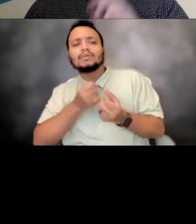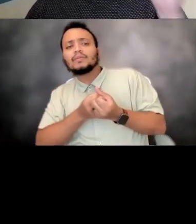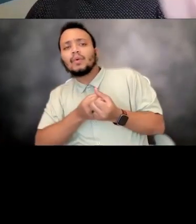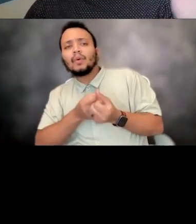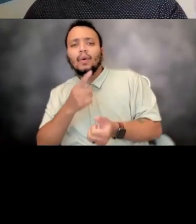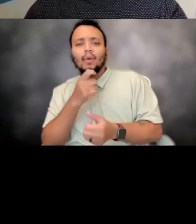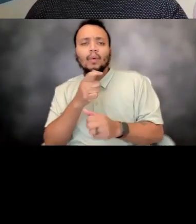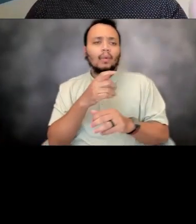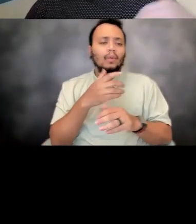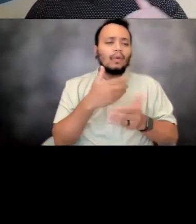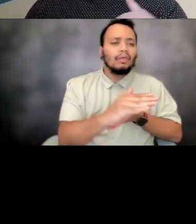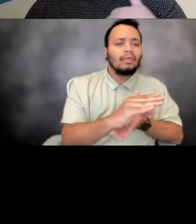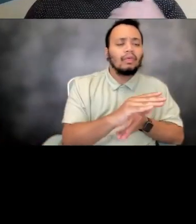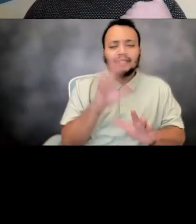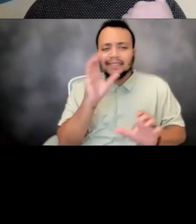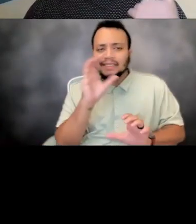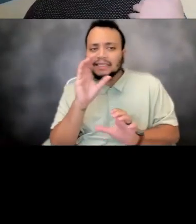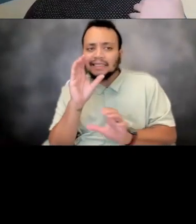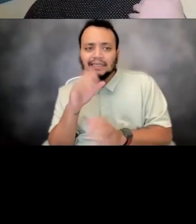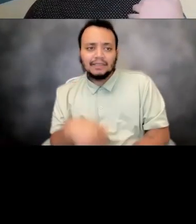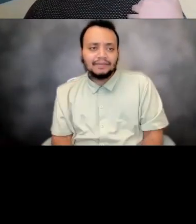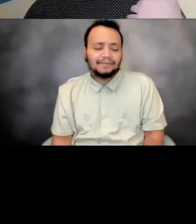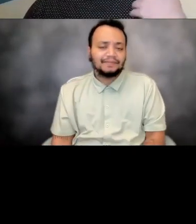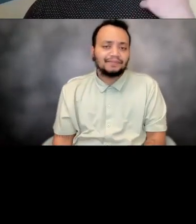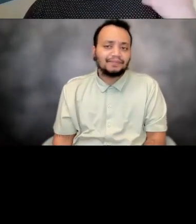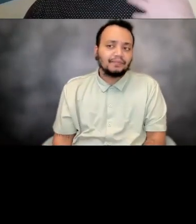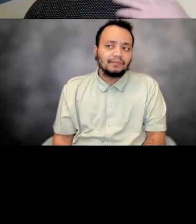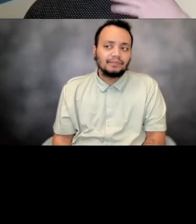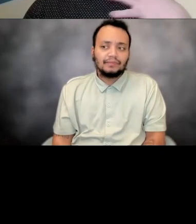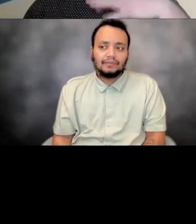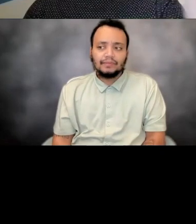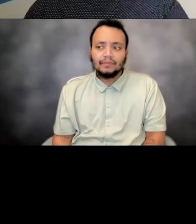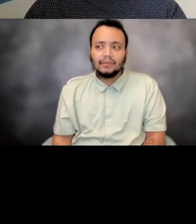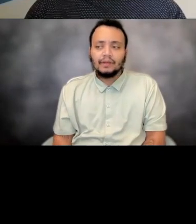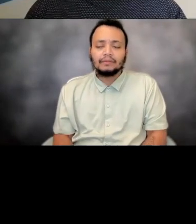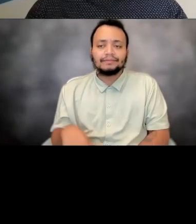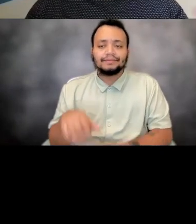and kinda just doing what needs to get done. Other people, you know, talked about they wouldn't disclose